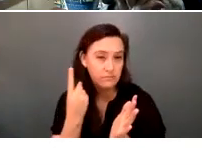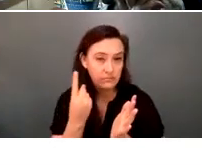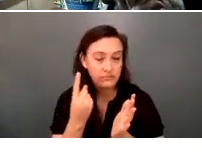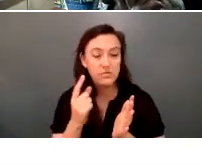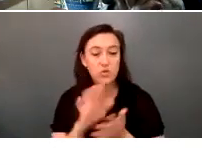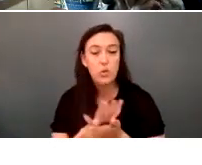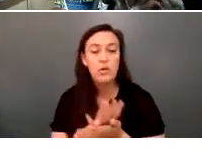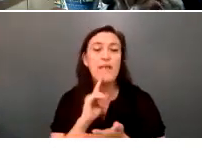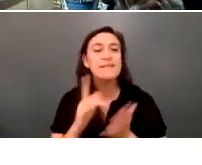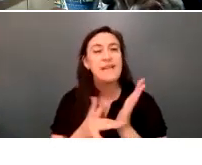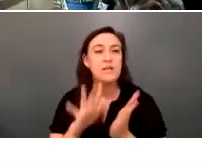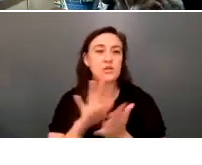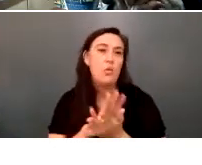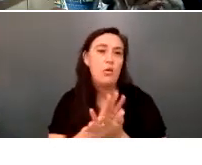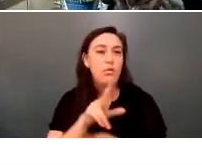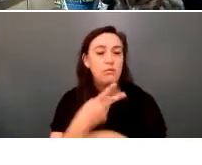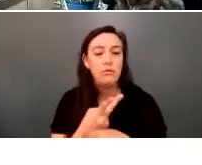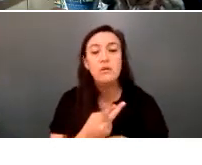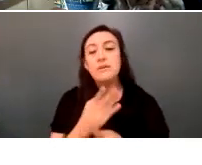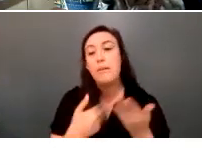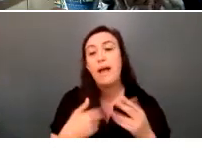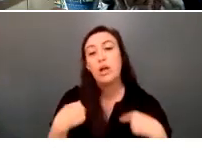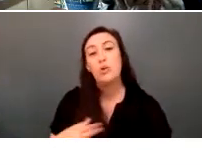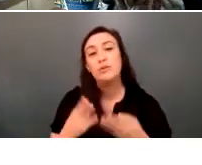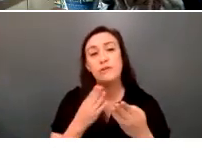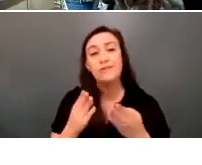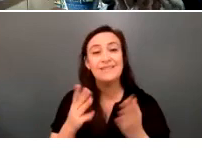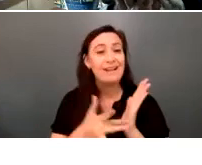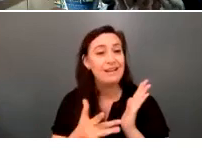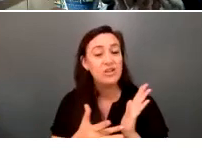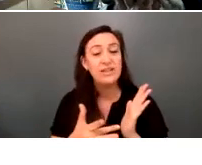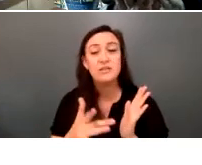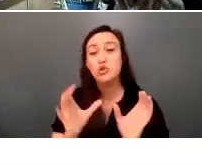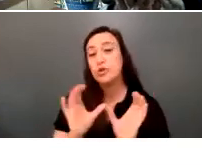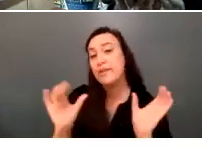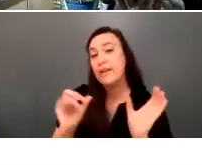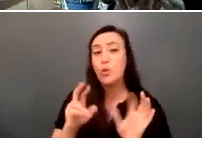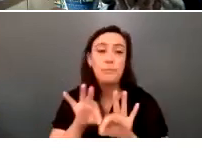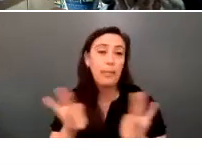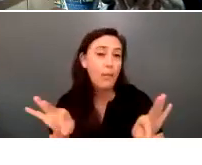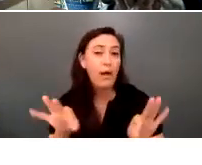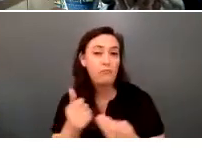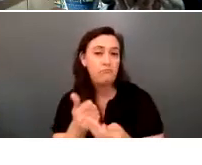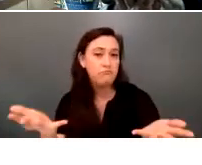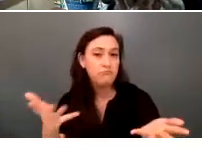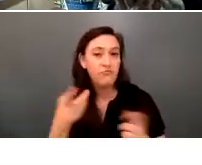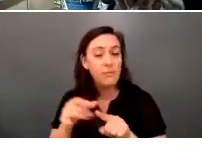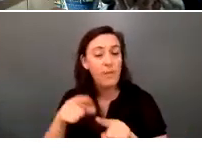Some of them had a Human Services technician certificate or diploma that were being issued. This is this kind of go back